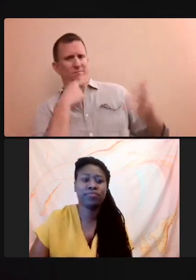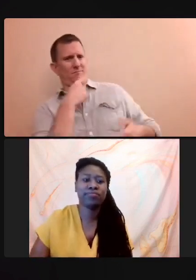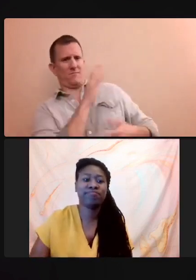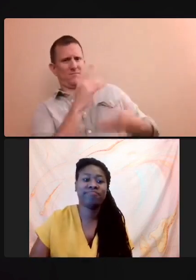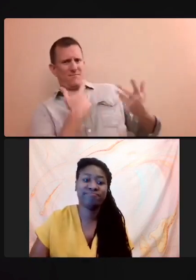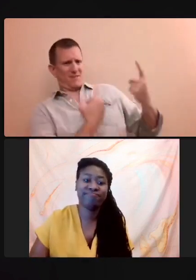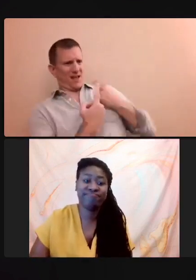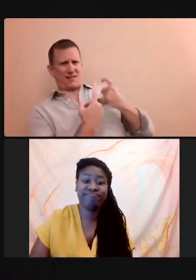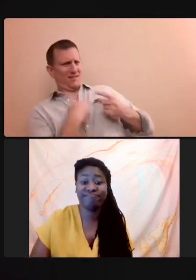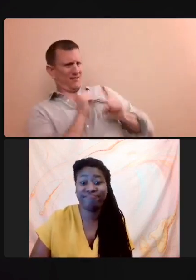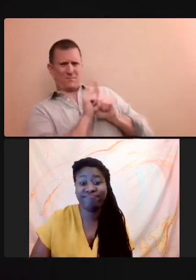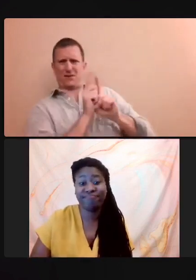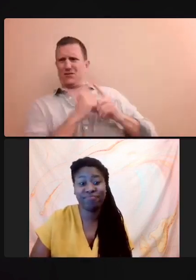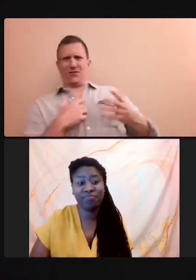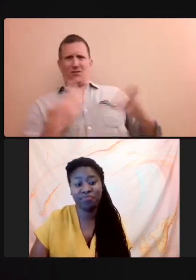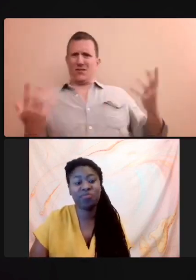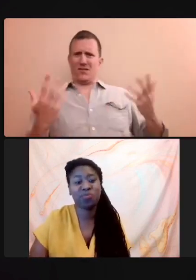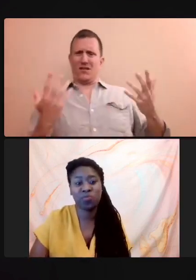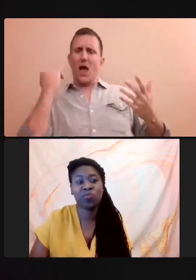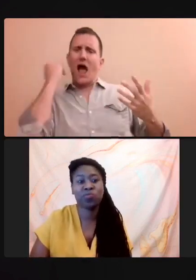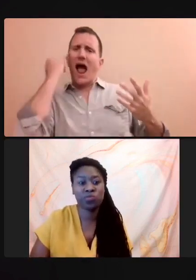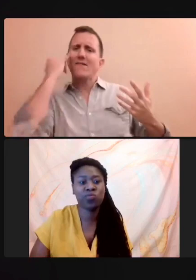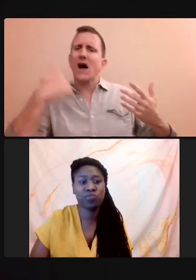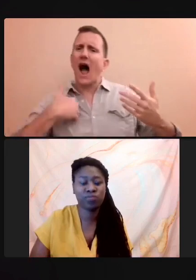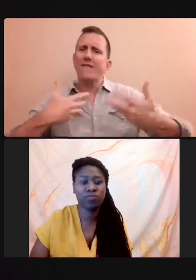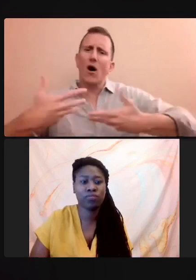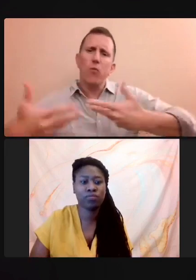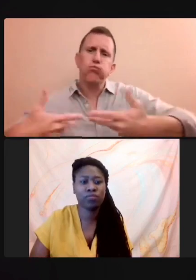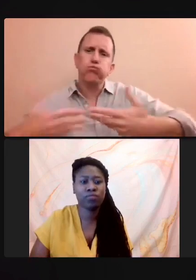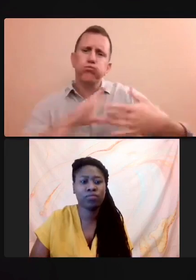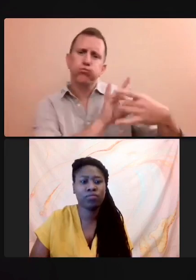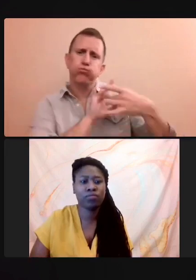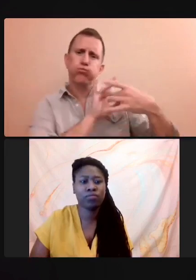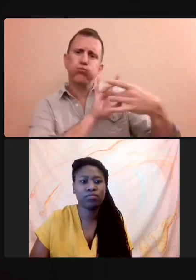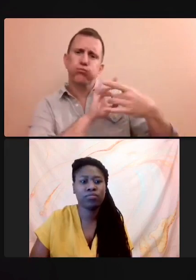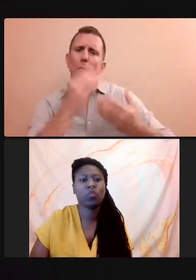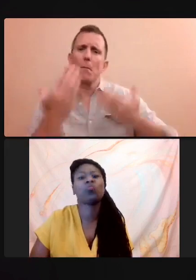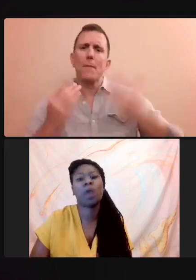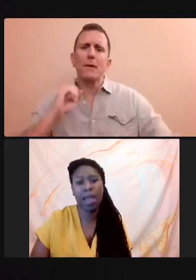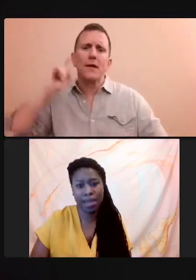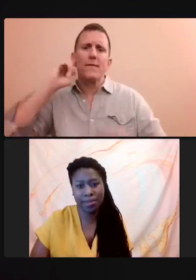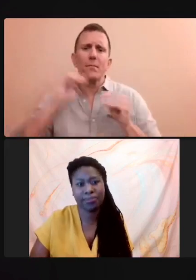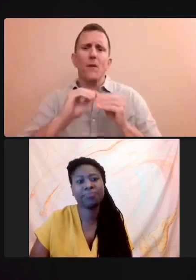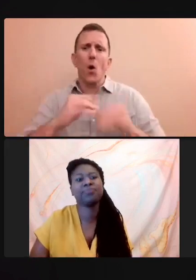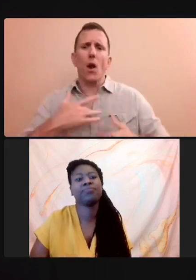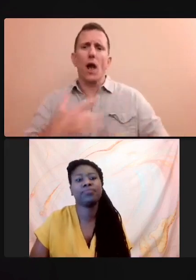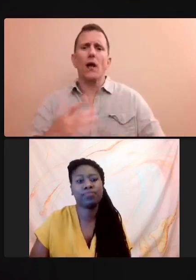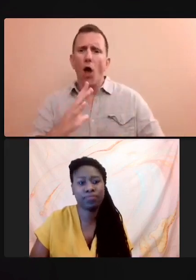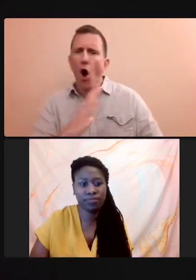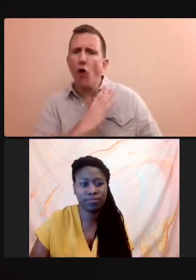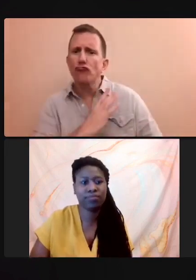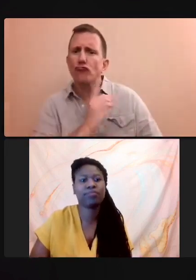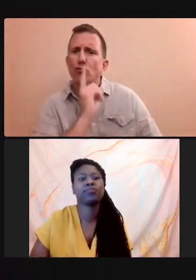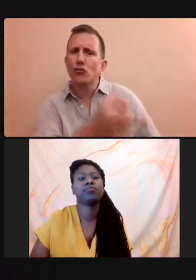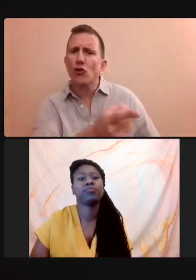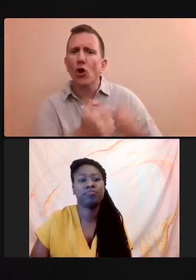I think you make a great point as well with trauma or other barriers and I think it's something else is the relationship.